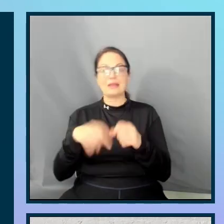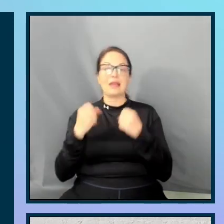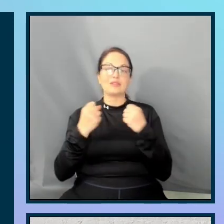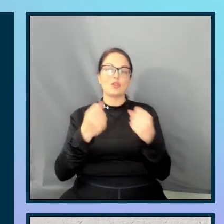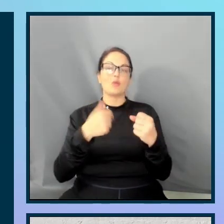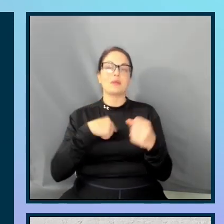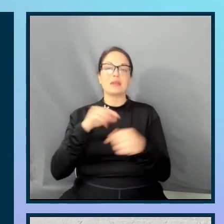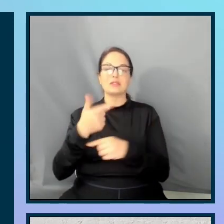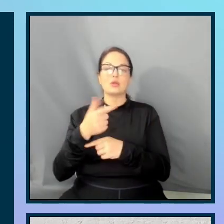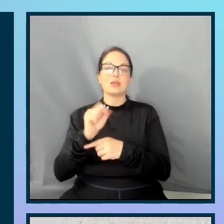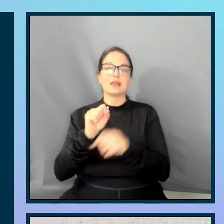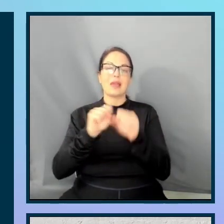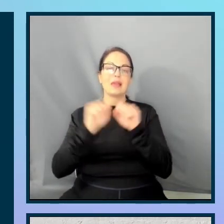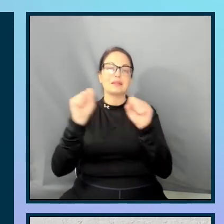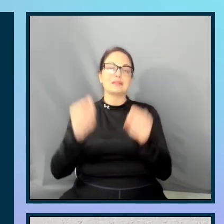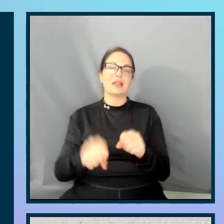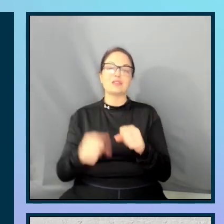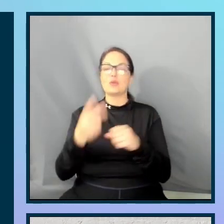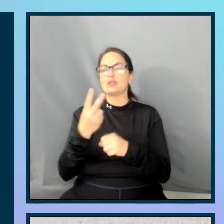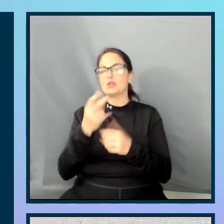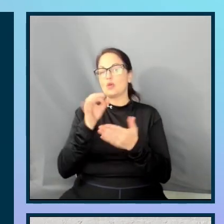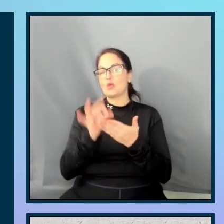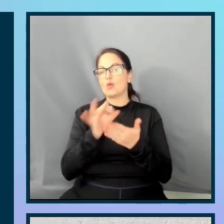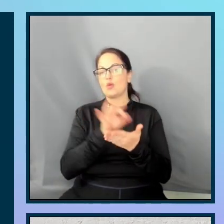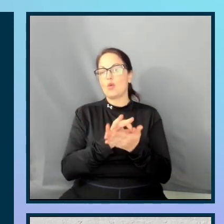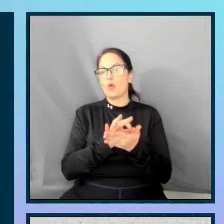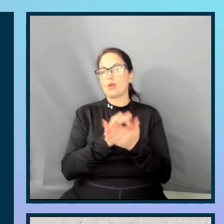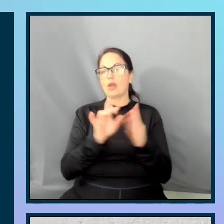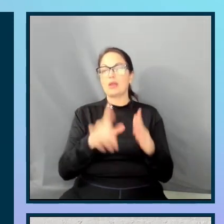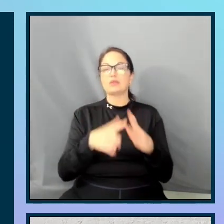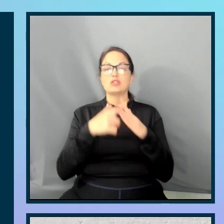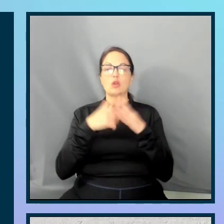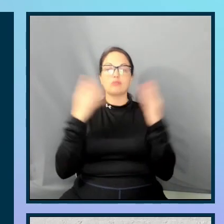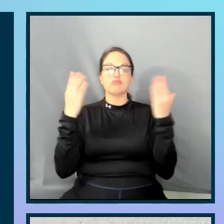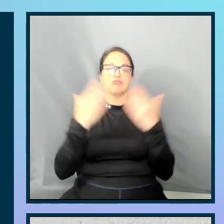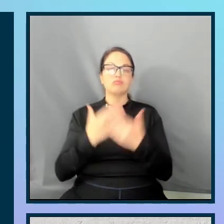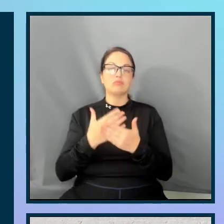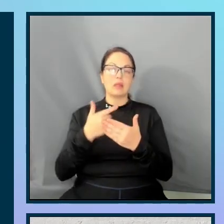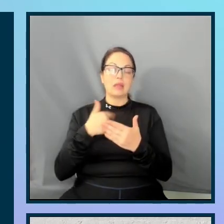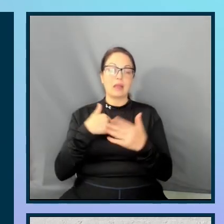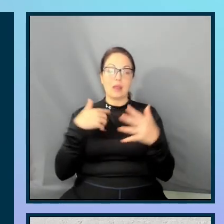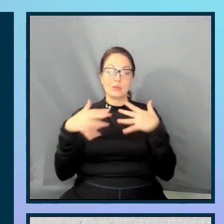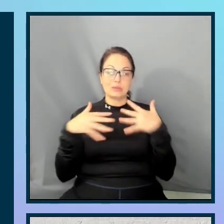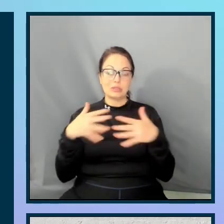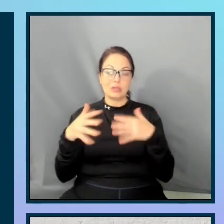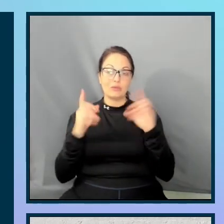and sent me inside with two quarters. It was starting to get dark and I was nervous to go in alone,